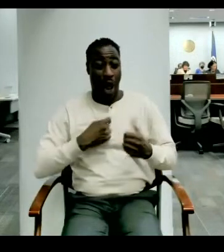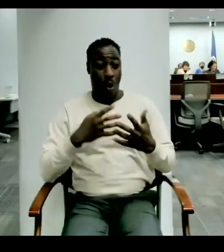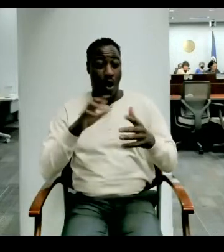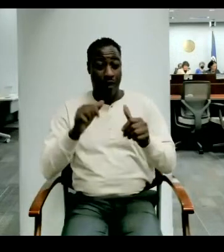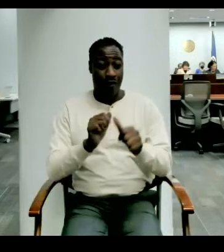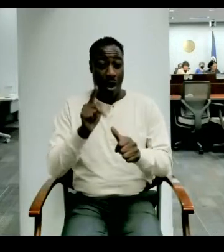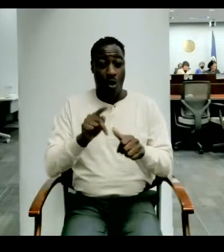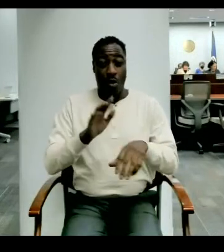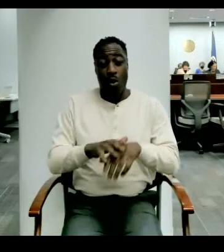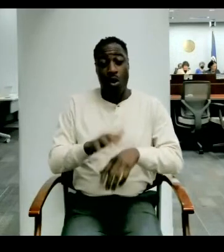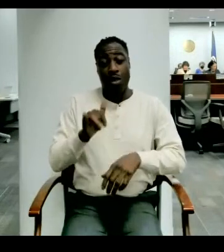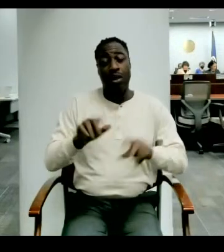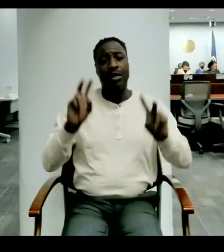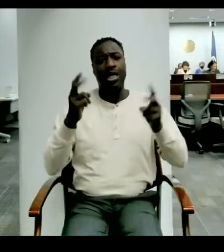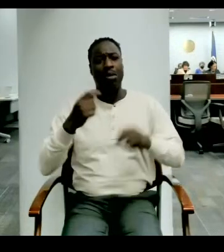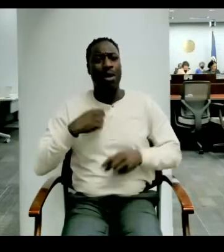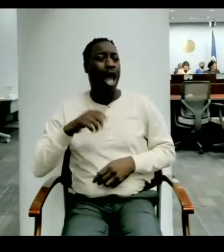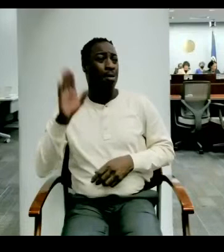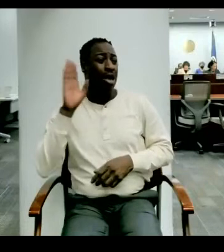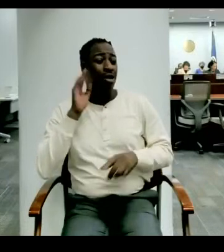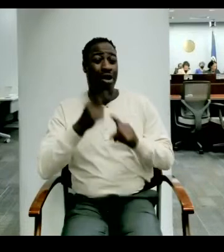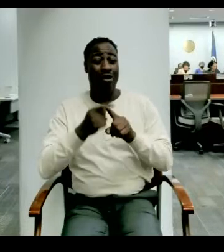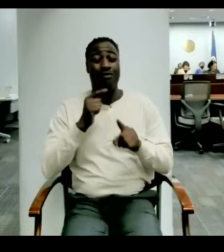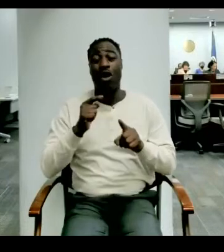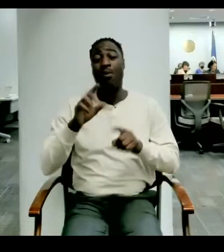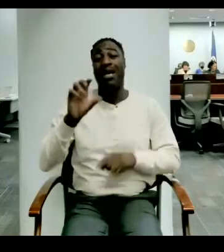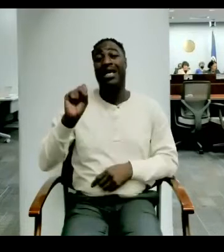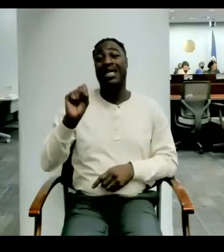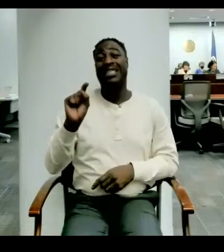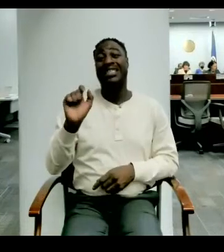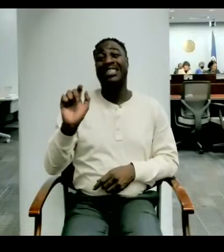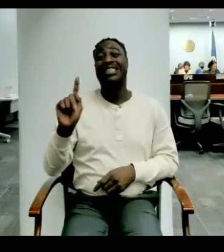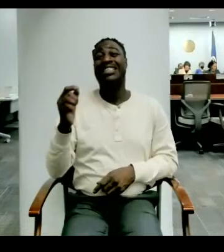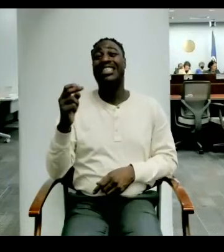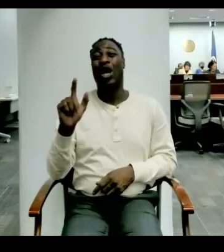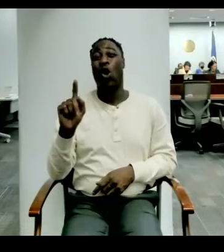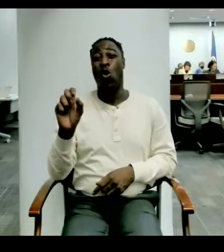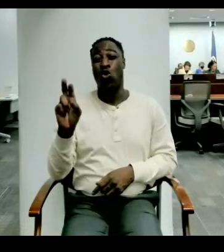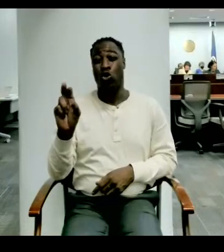I'm hearing from stakeholders who are expressing concerns between the